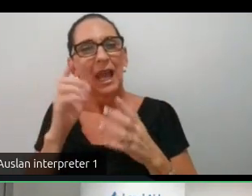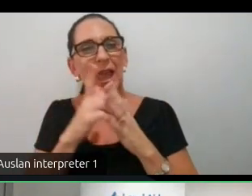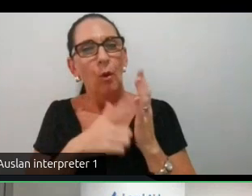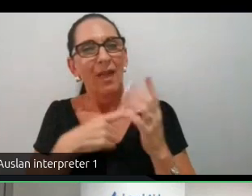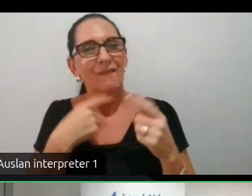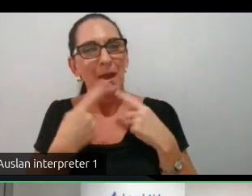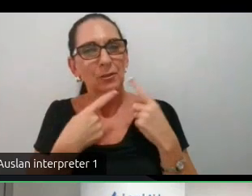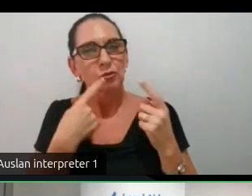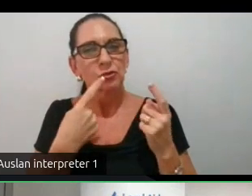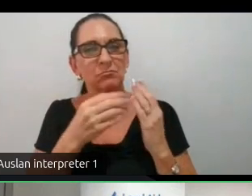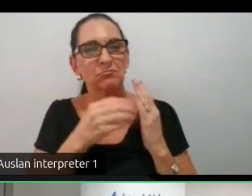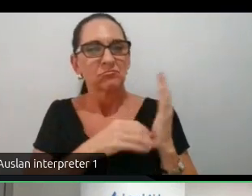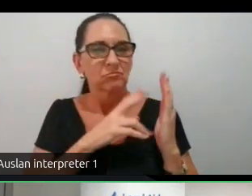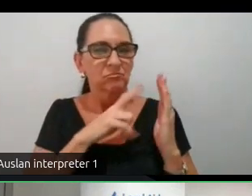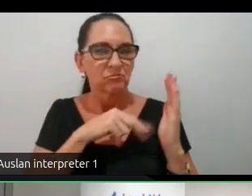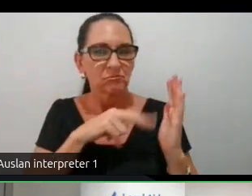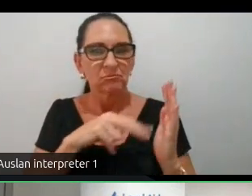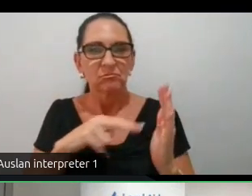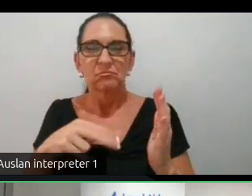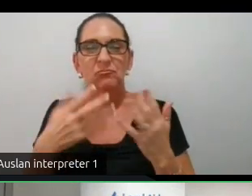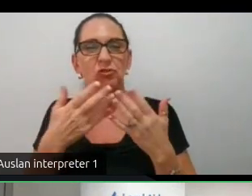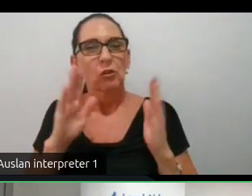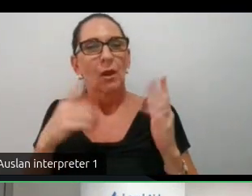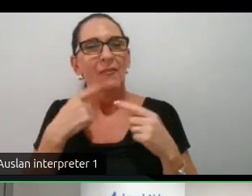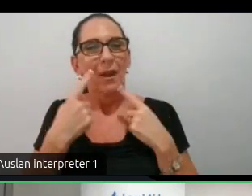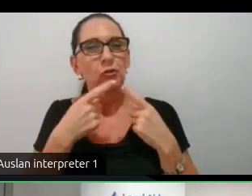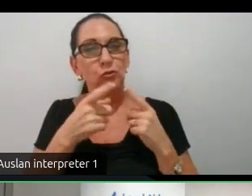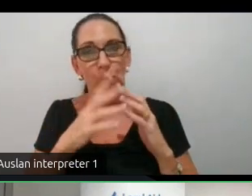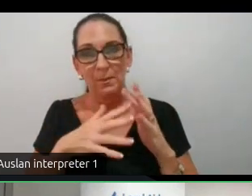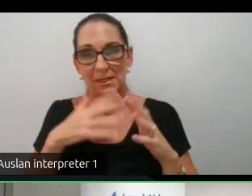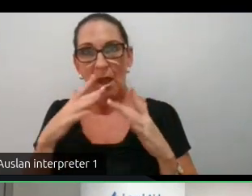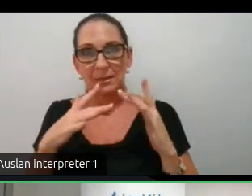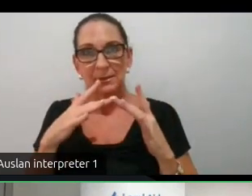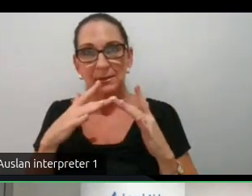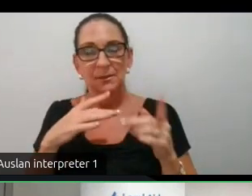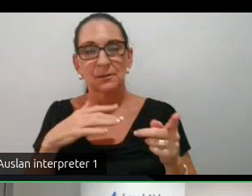legal information publications and just general information on our website. You can download